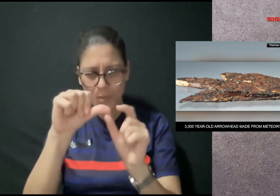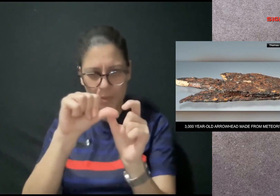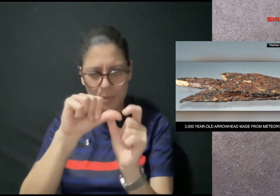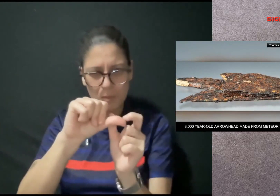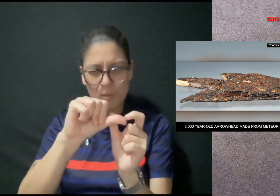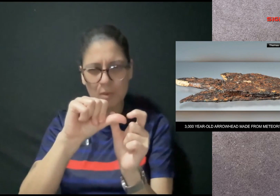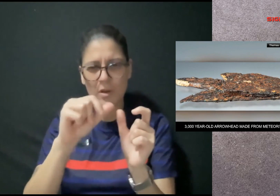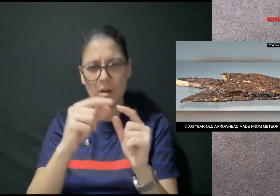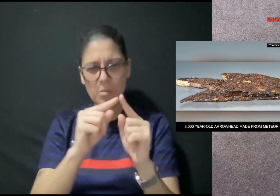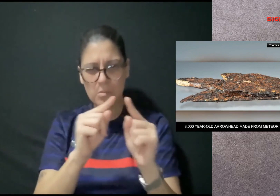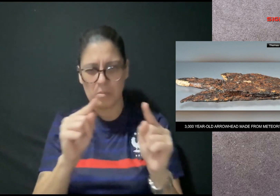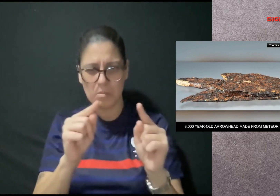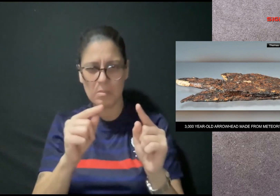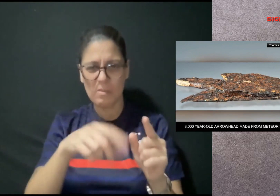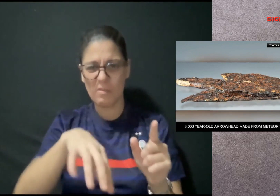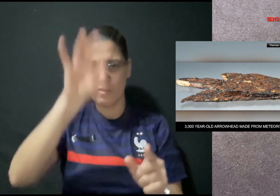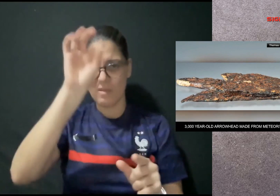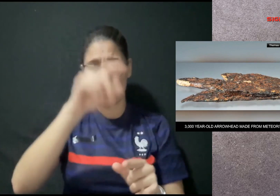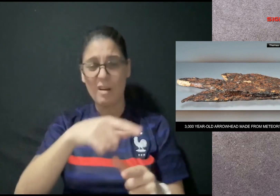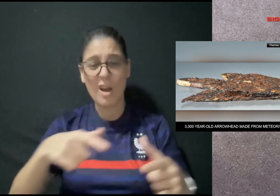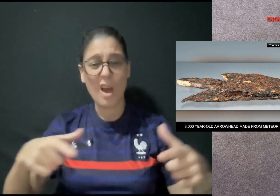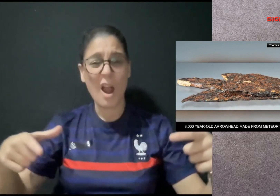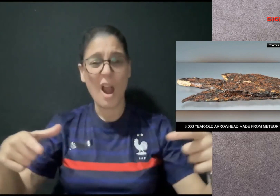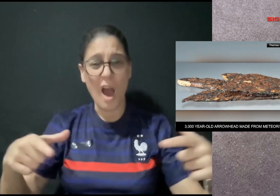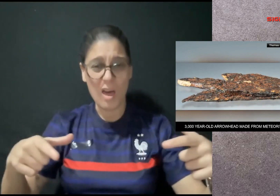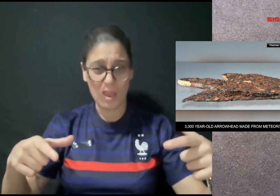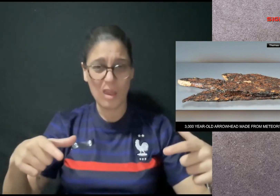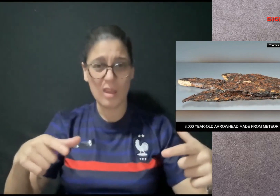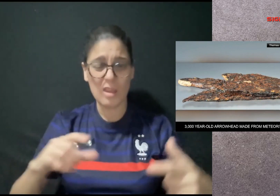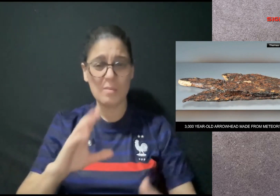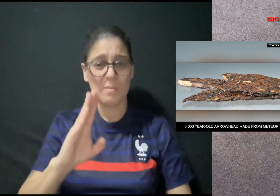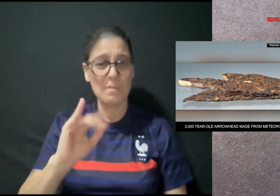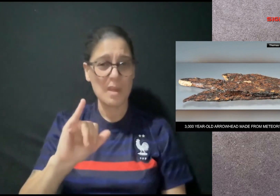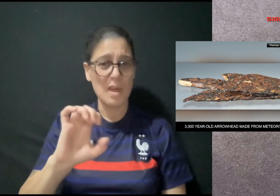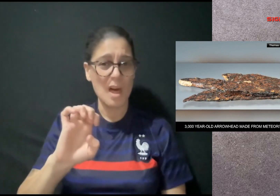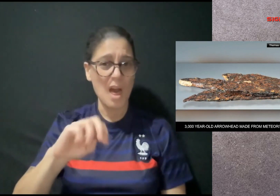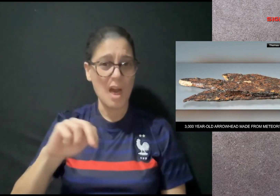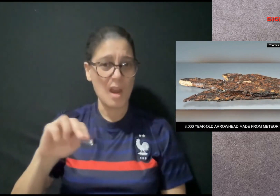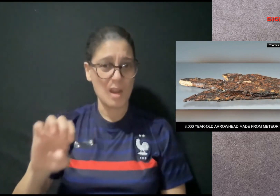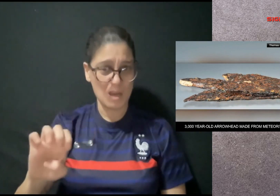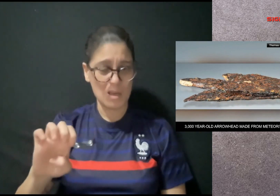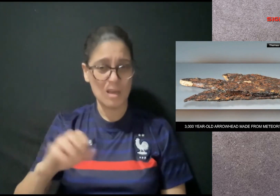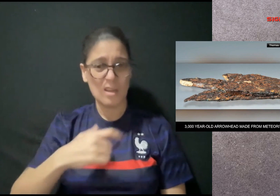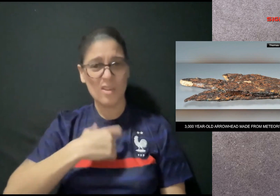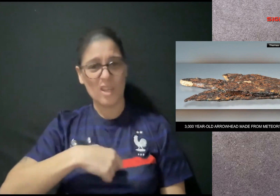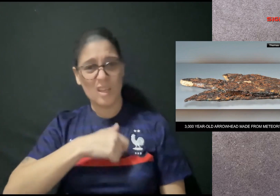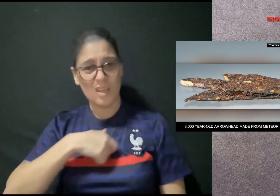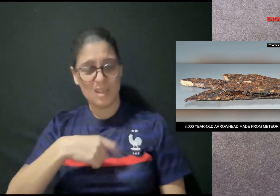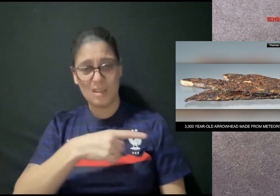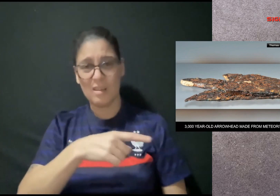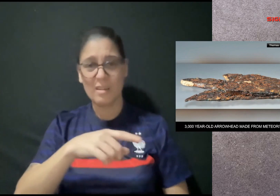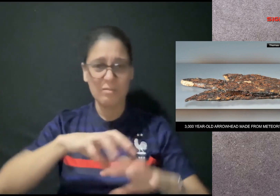the one and 1/2 inch long arrowhead was found at Lake Biel Switzerland during excavations